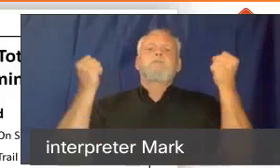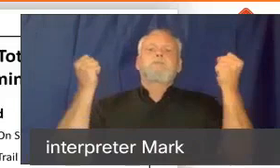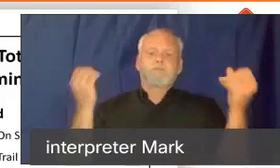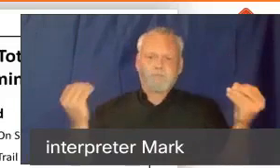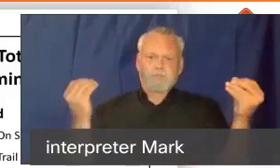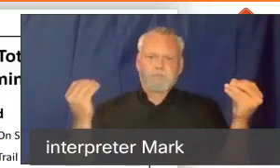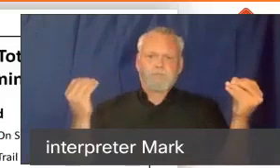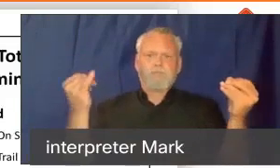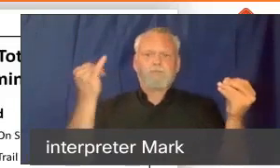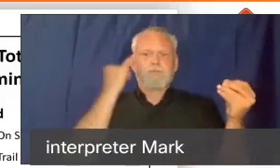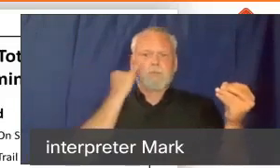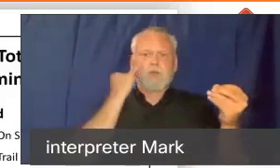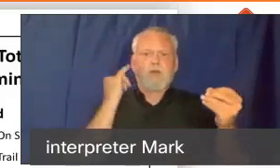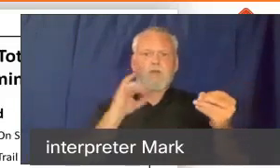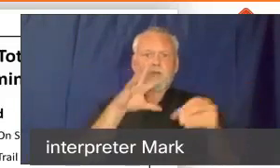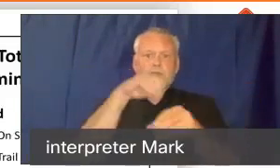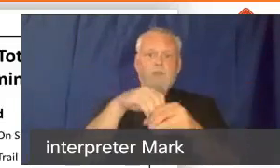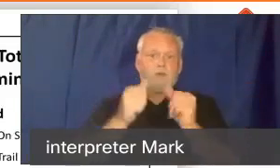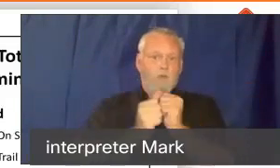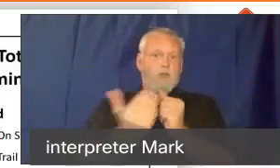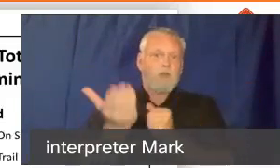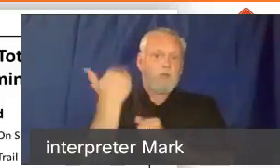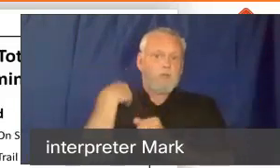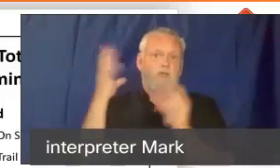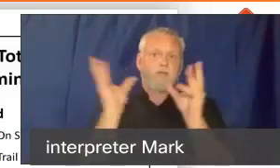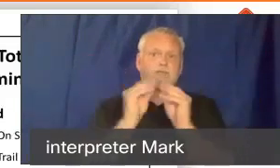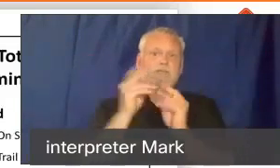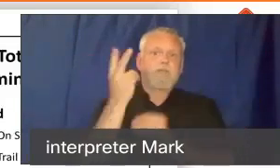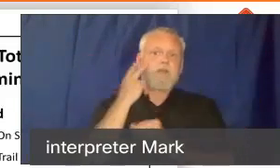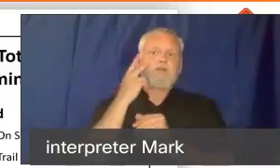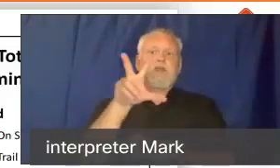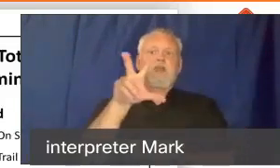If you are taken in previous meetings, you've seen the 30% design.